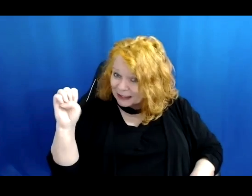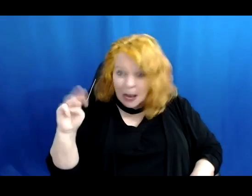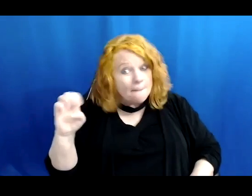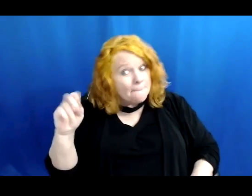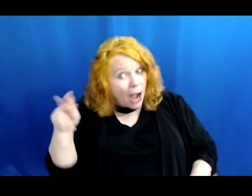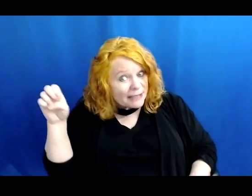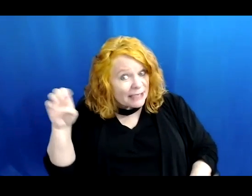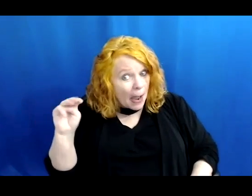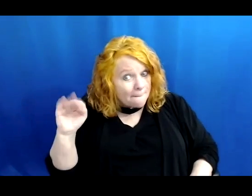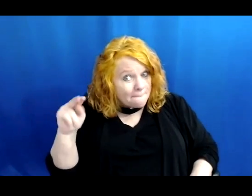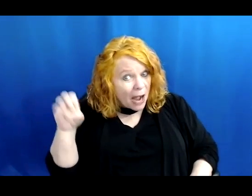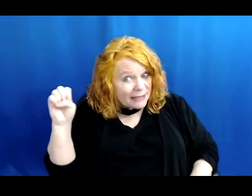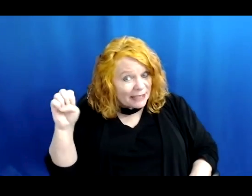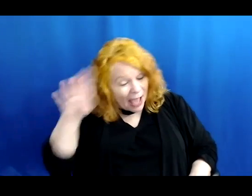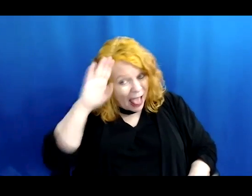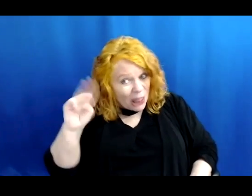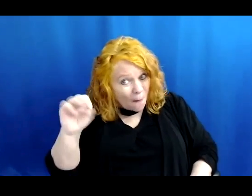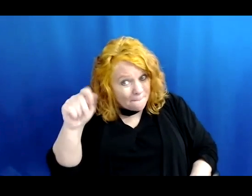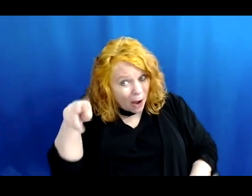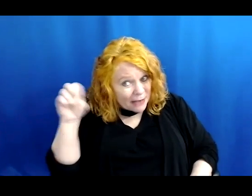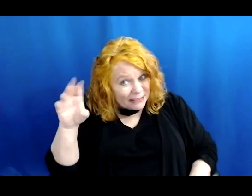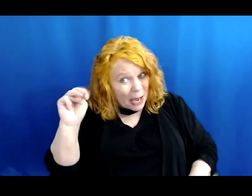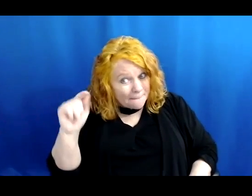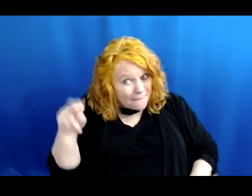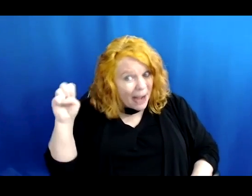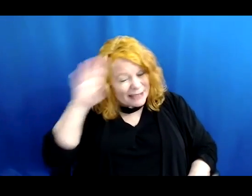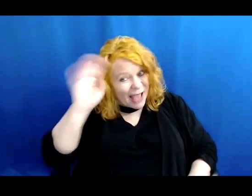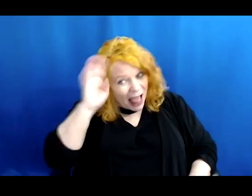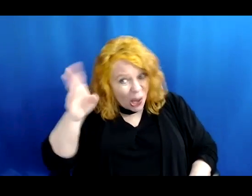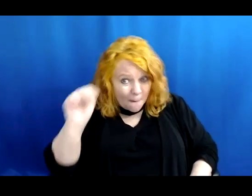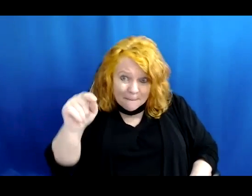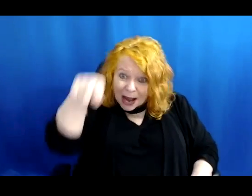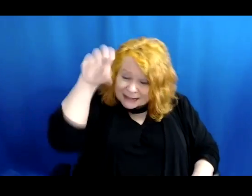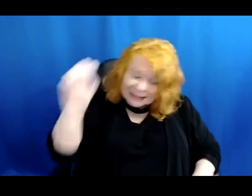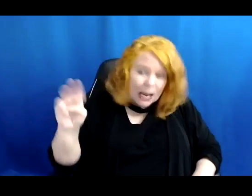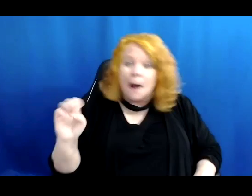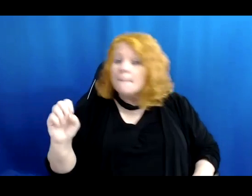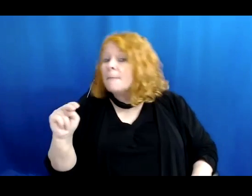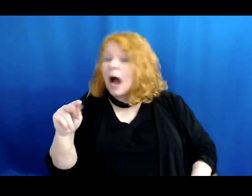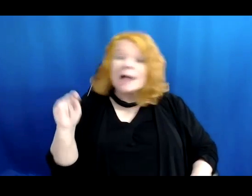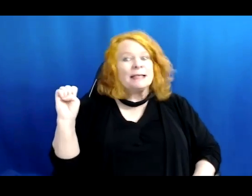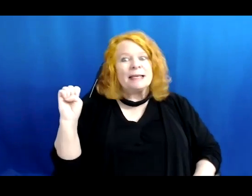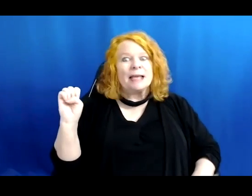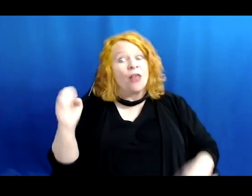Monte, Monte. Monte, the most amazing Monte.